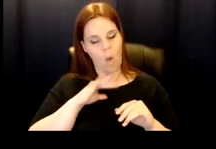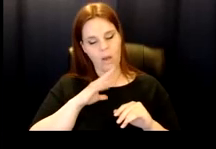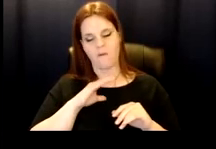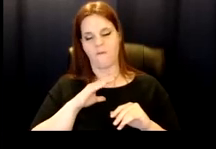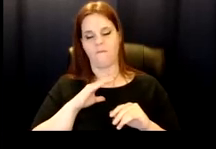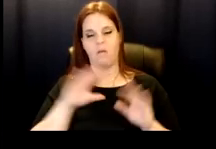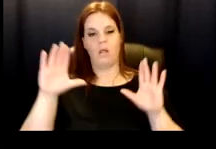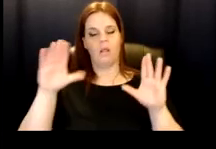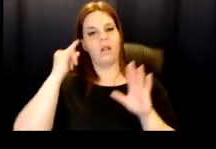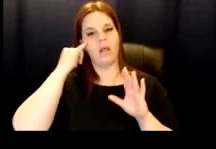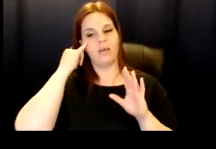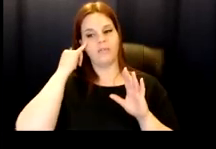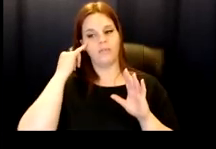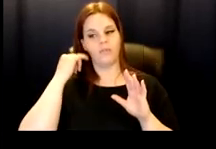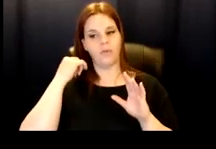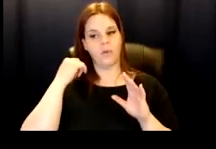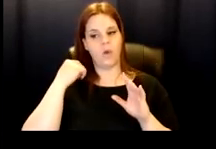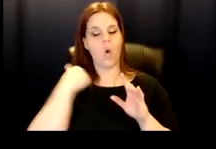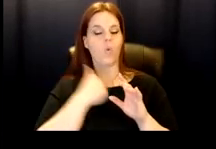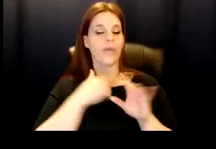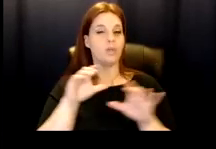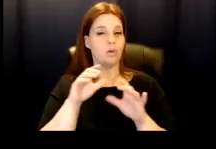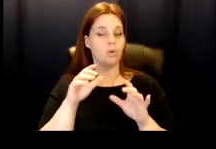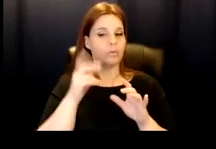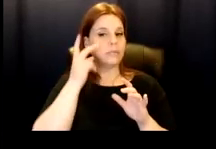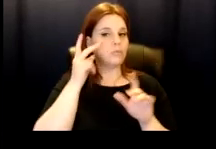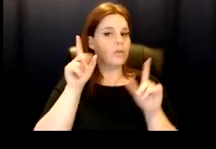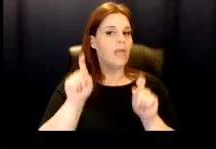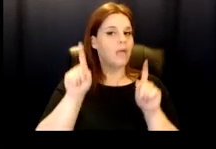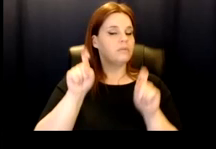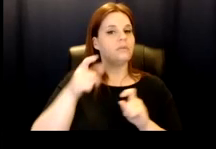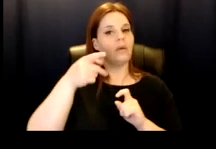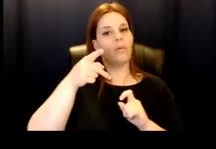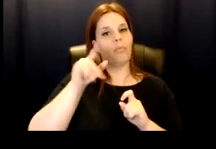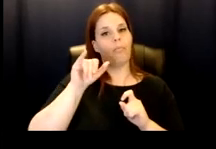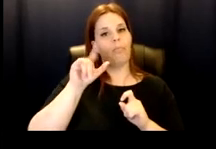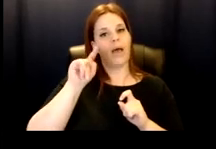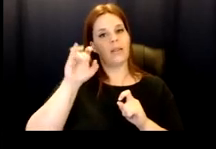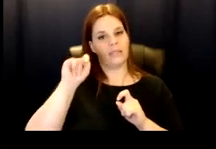could be a number of pilot intervention that could be tried out. What practices are most